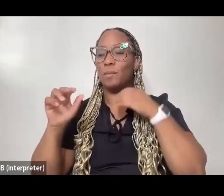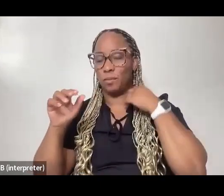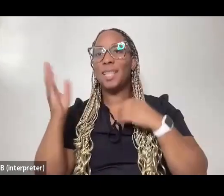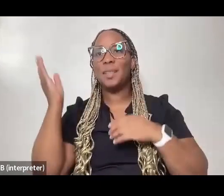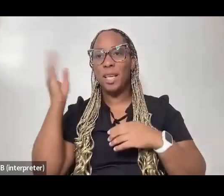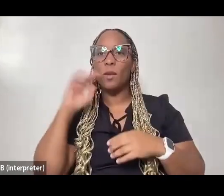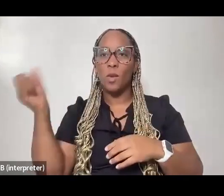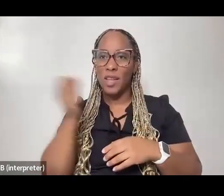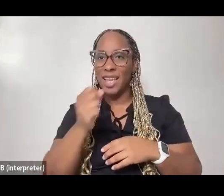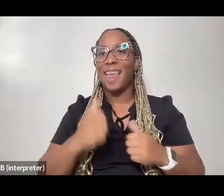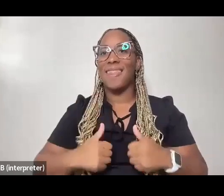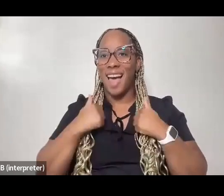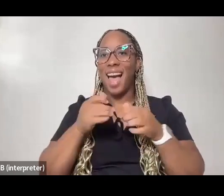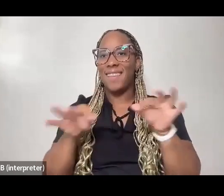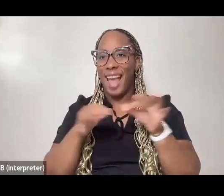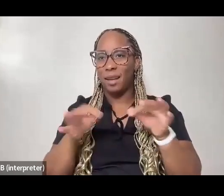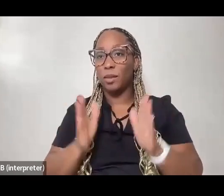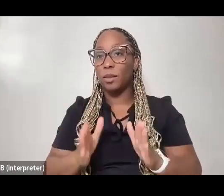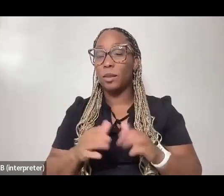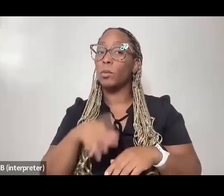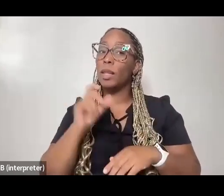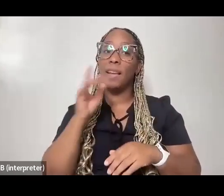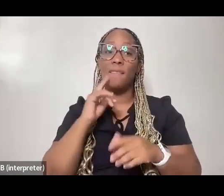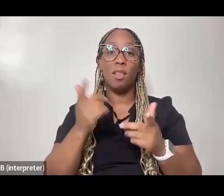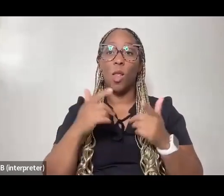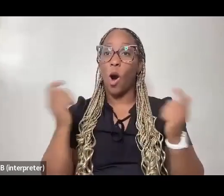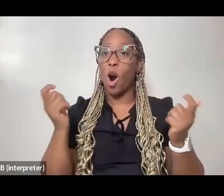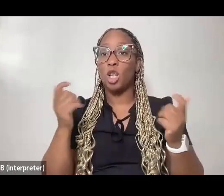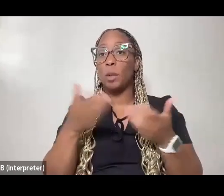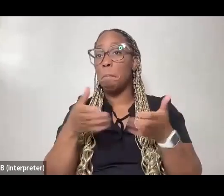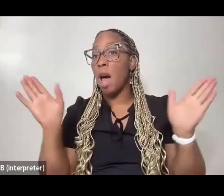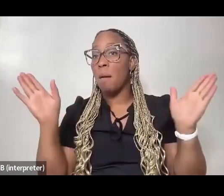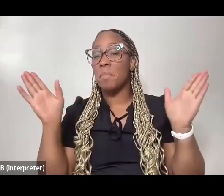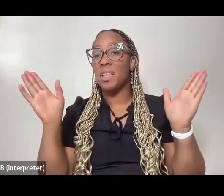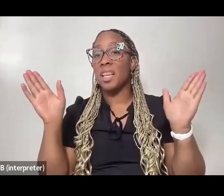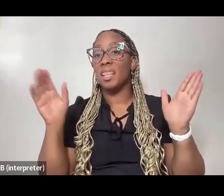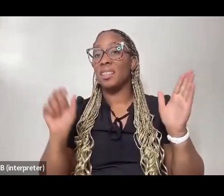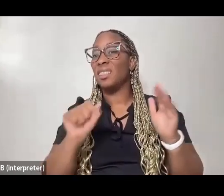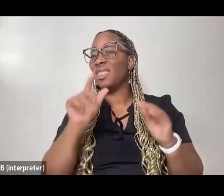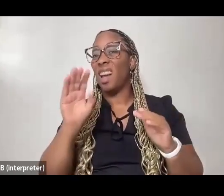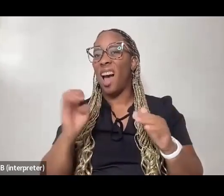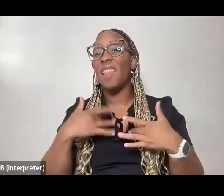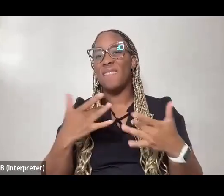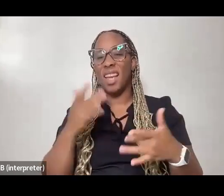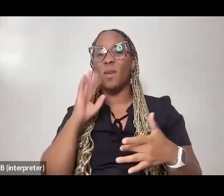live human captioner. If any large public style event, we are getting those live human captioners.